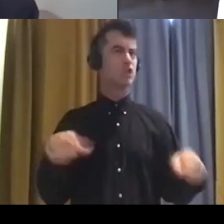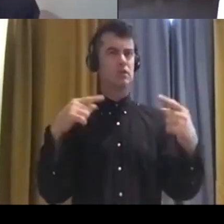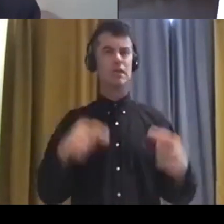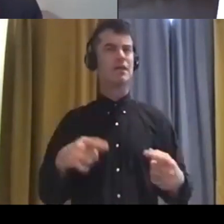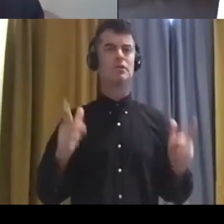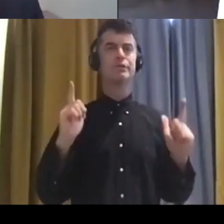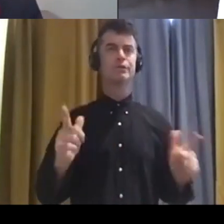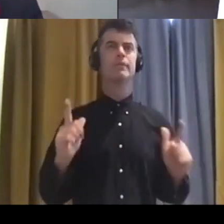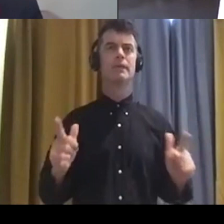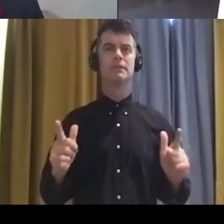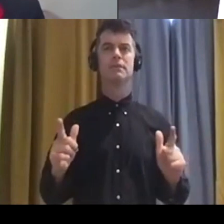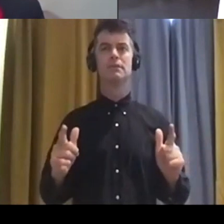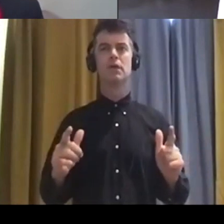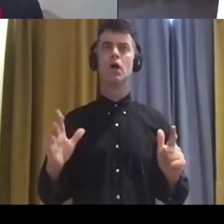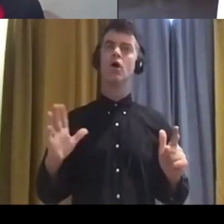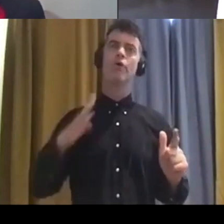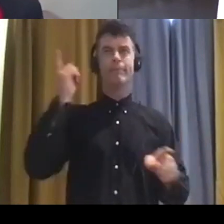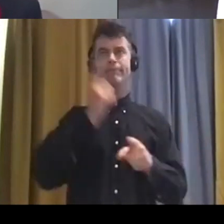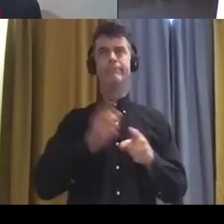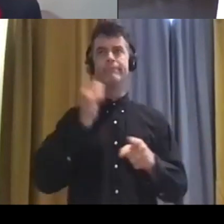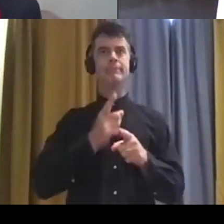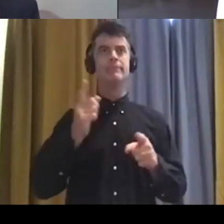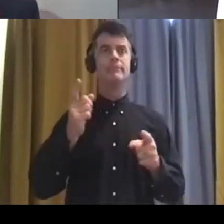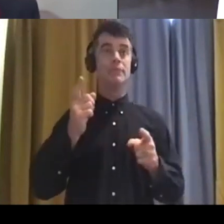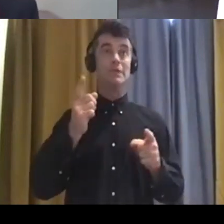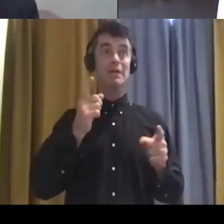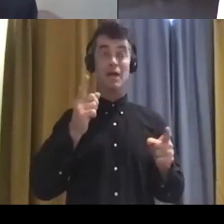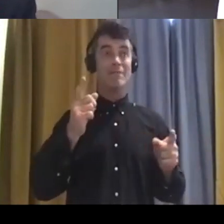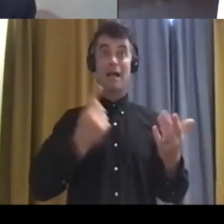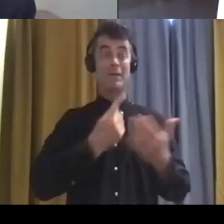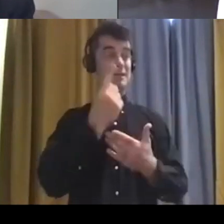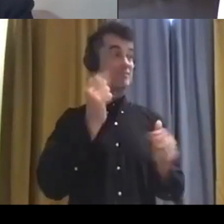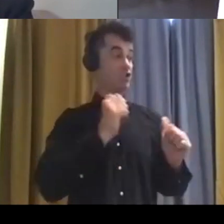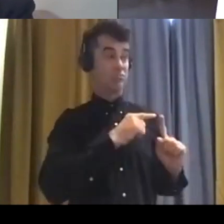too much that's already happened that's led to great innovations for people with disability.